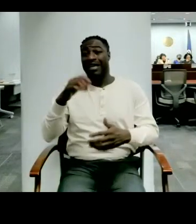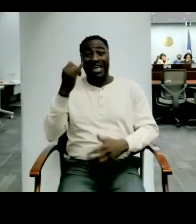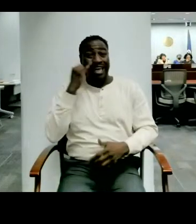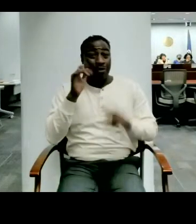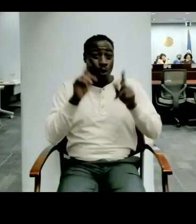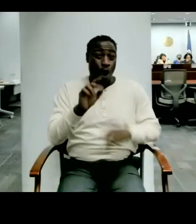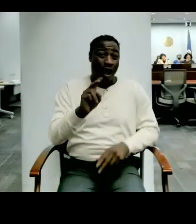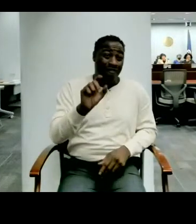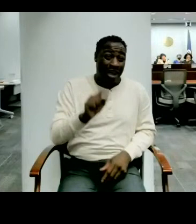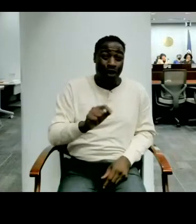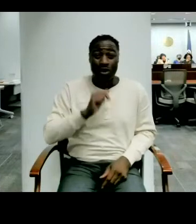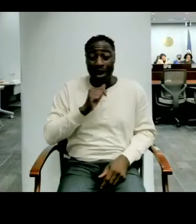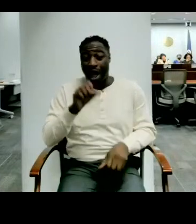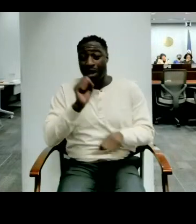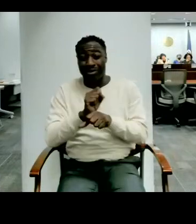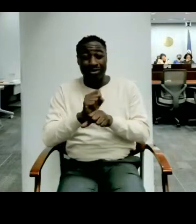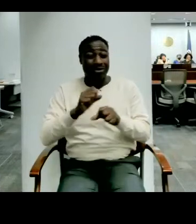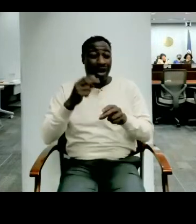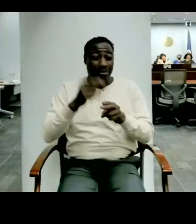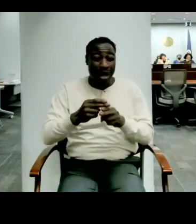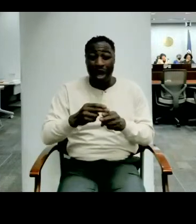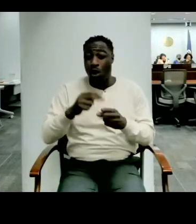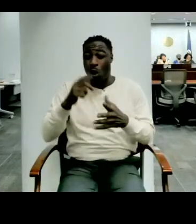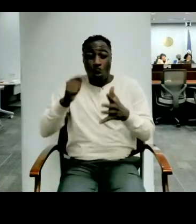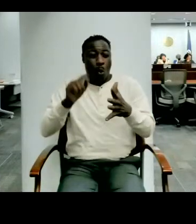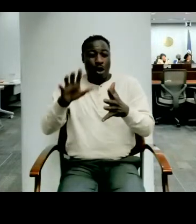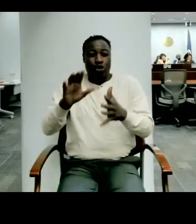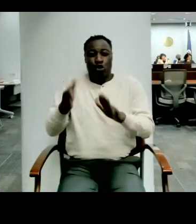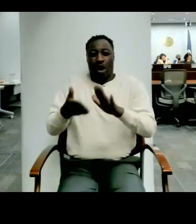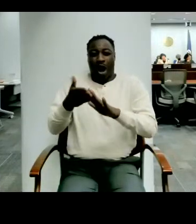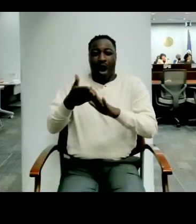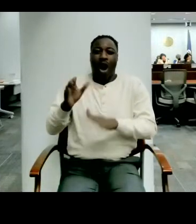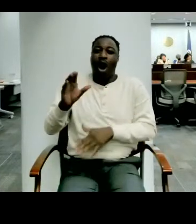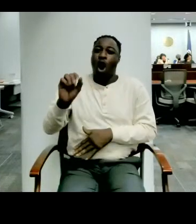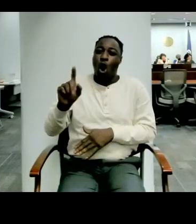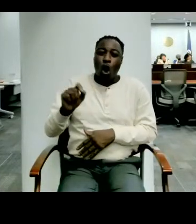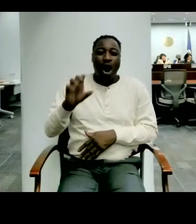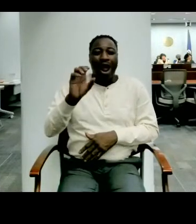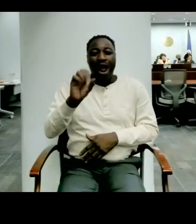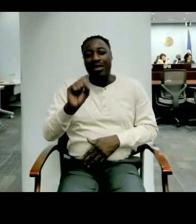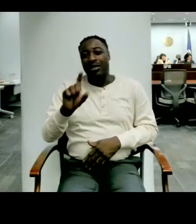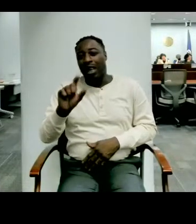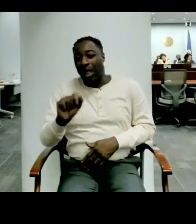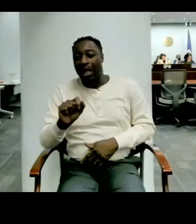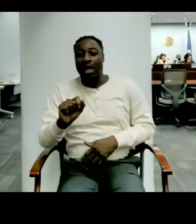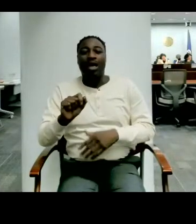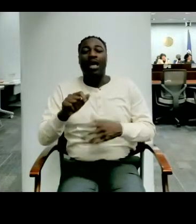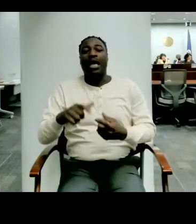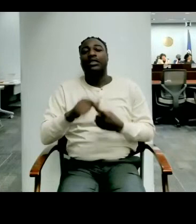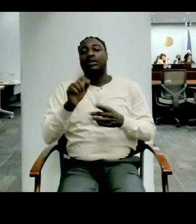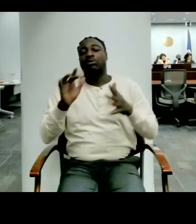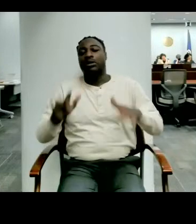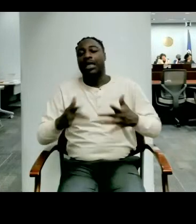job title or some type of occupational code, FSLA exemption status, number of weeks worked,